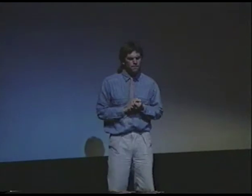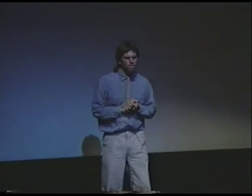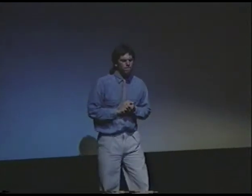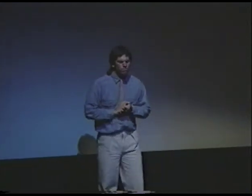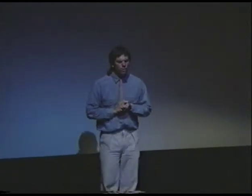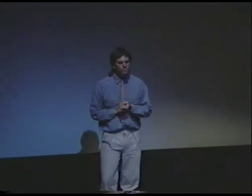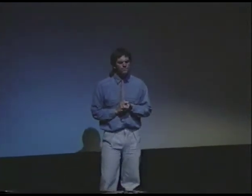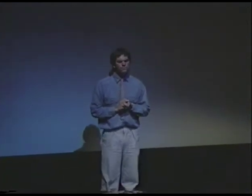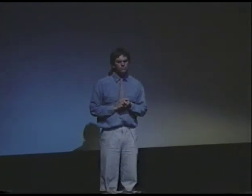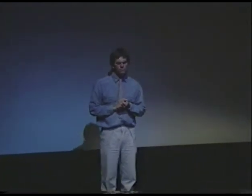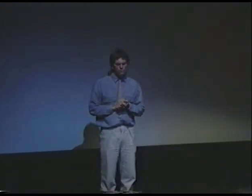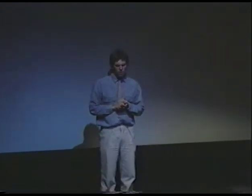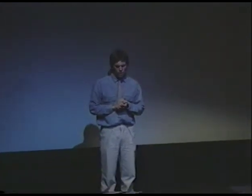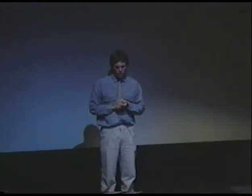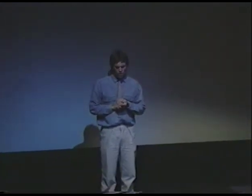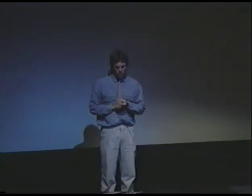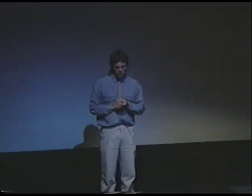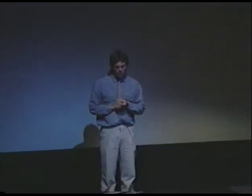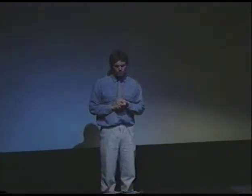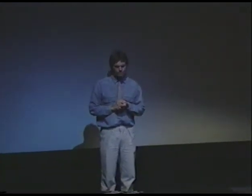OK, Allen Ginsberg said that--